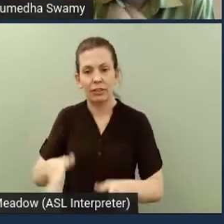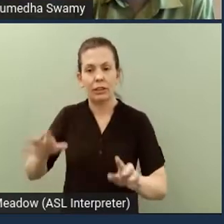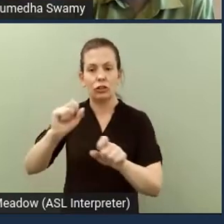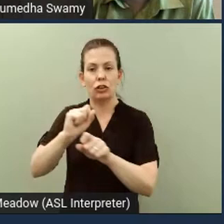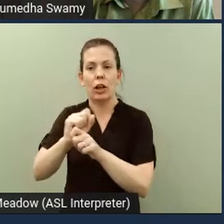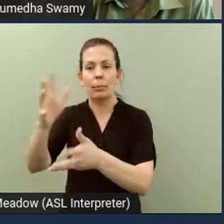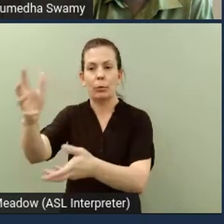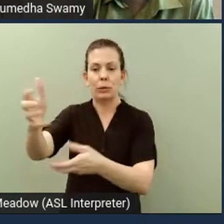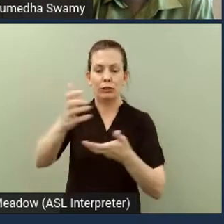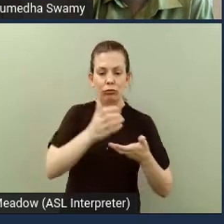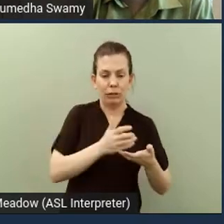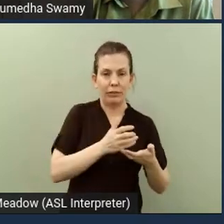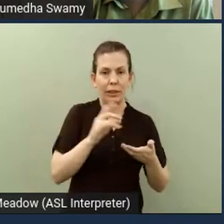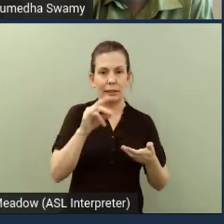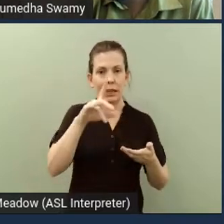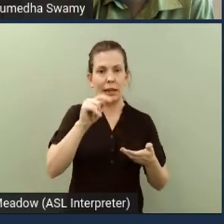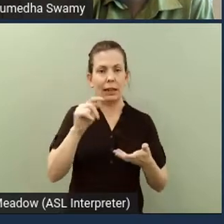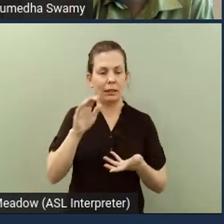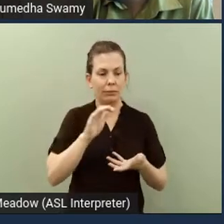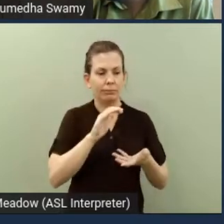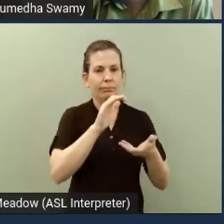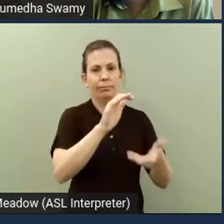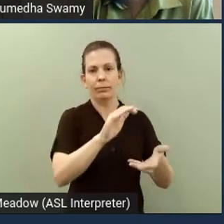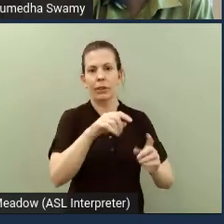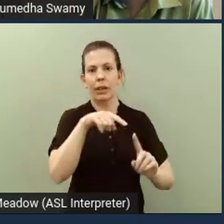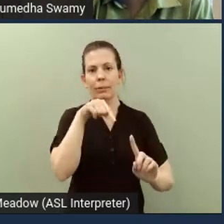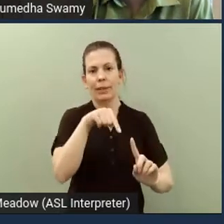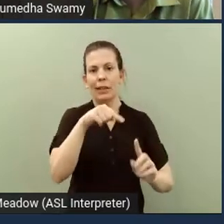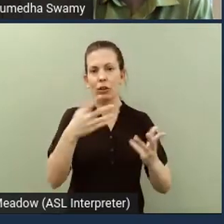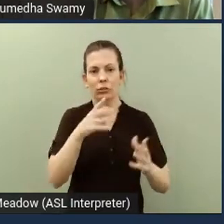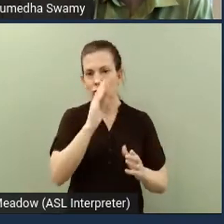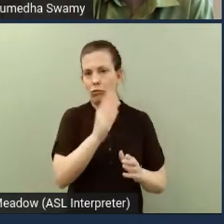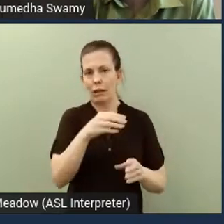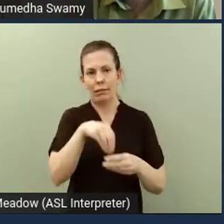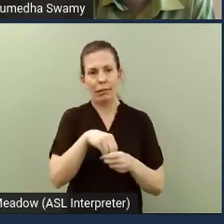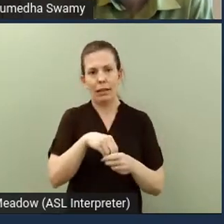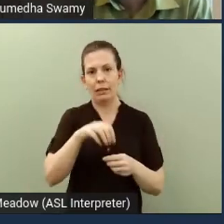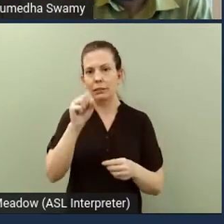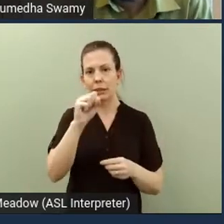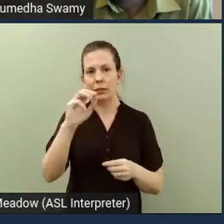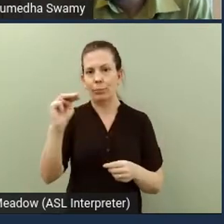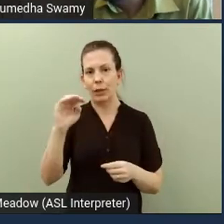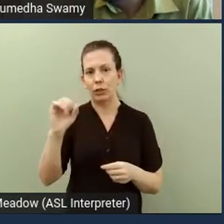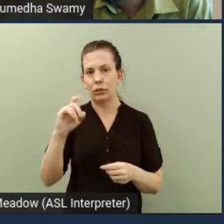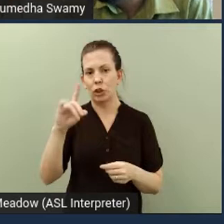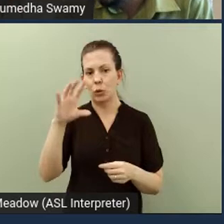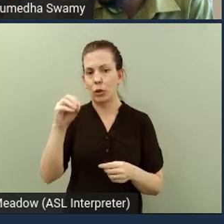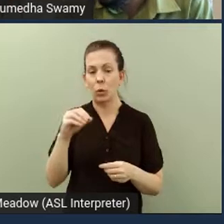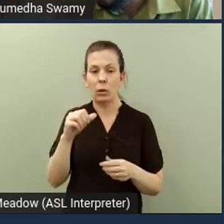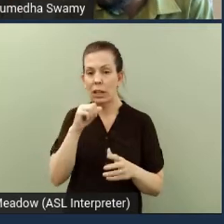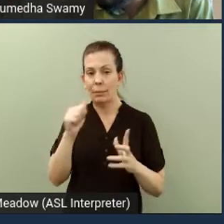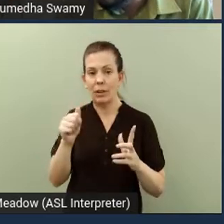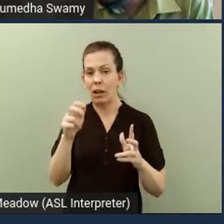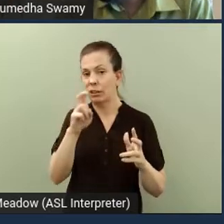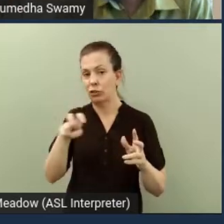and showing it directly within SageMaker Studio right here. And you're not leaving this web browser interface at all.